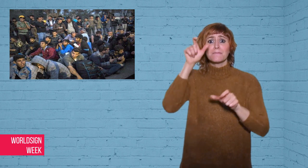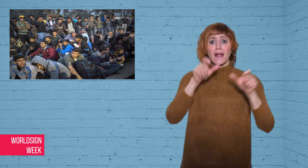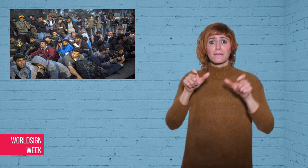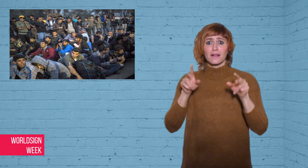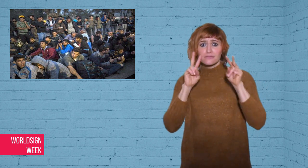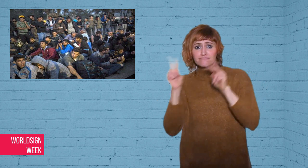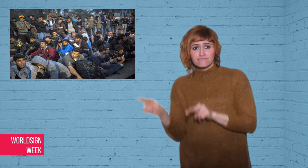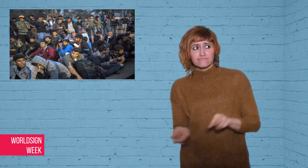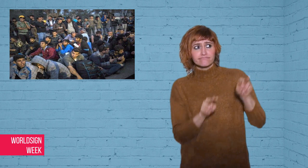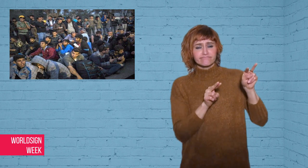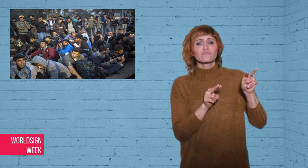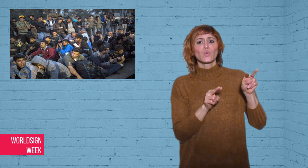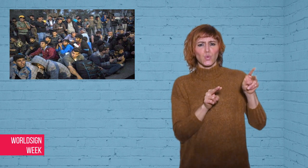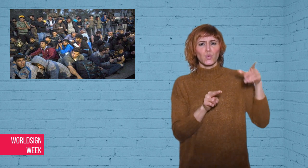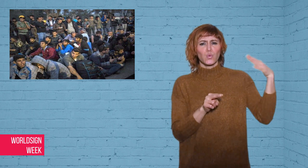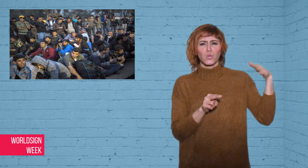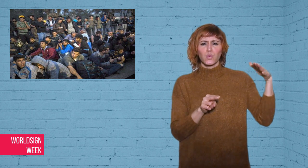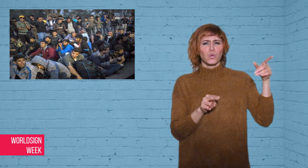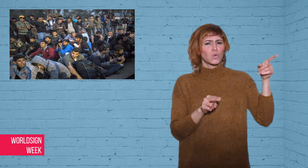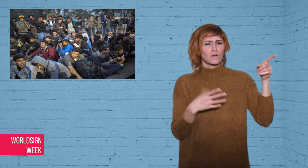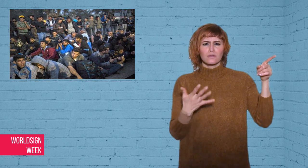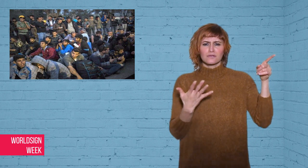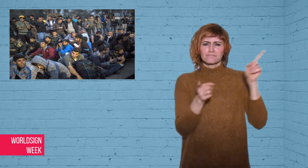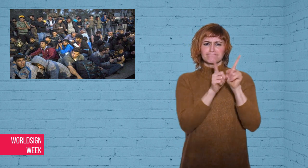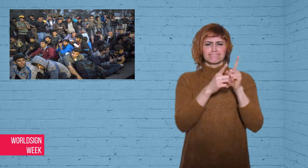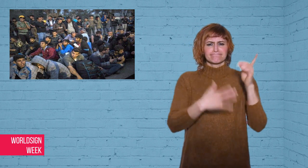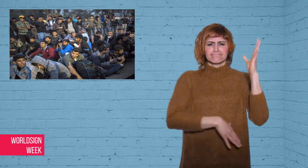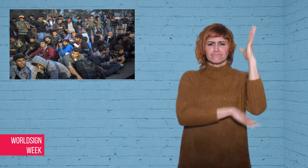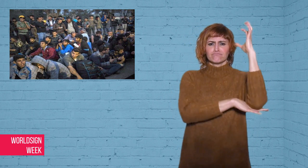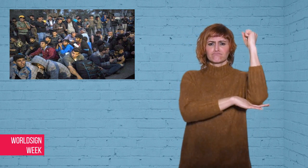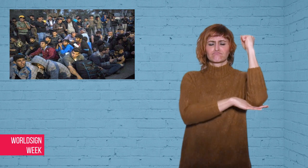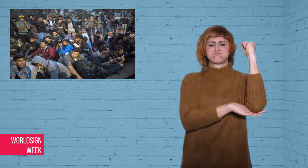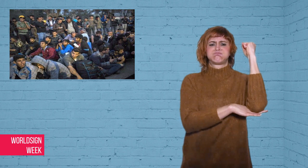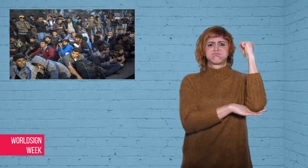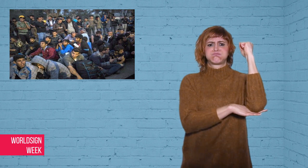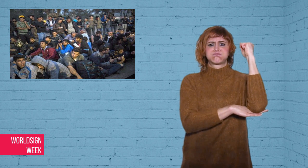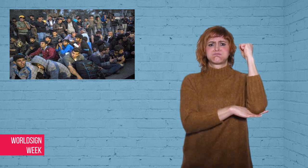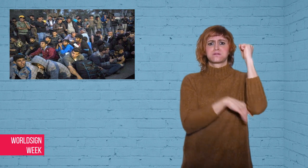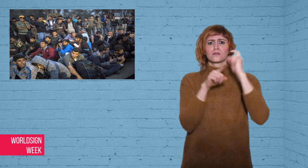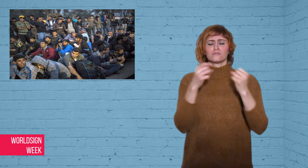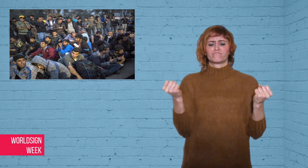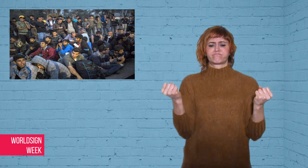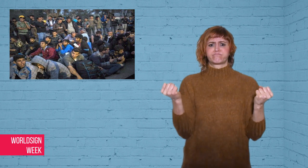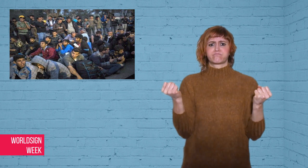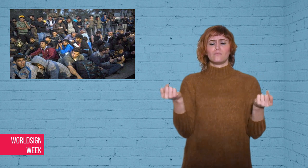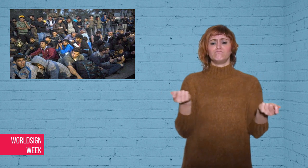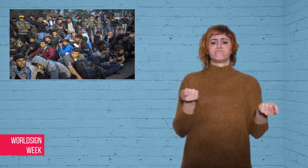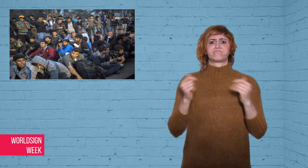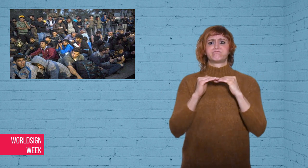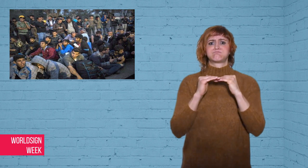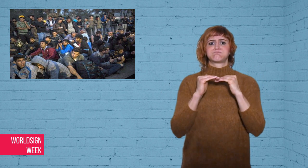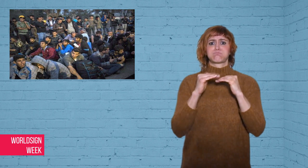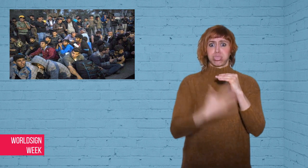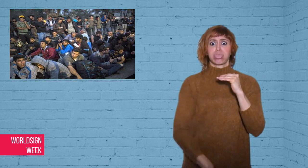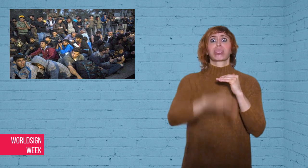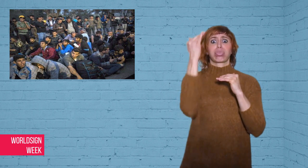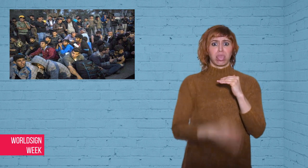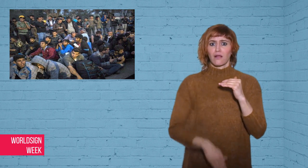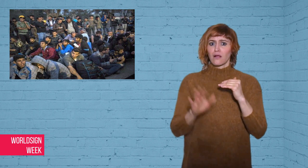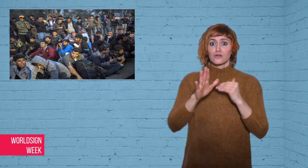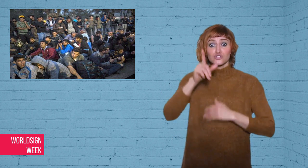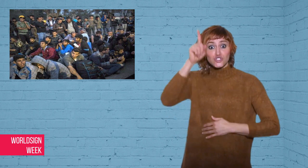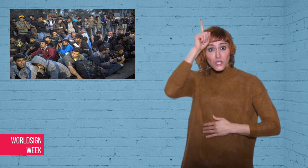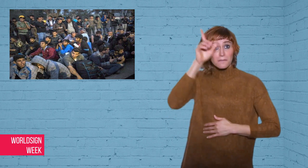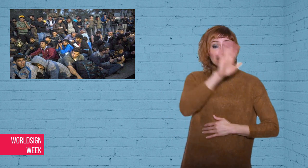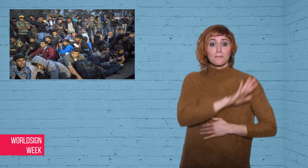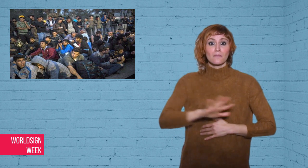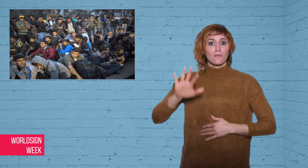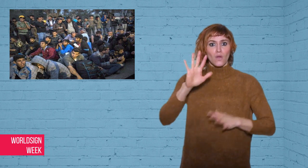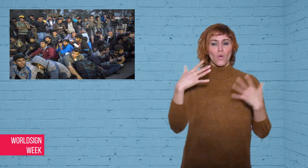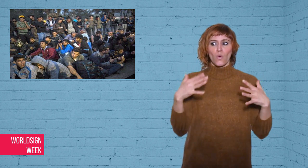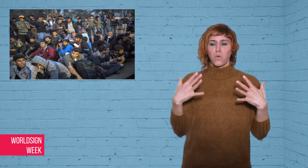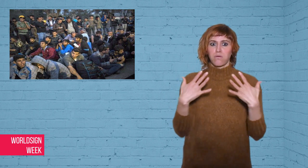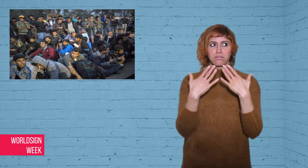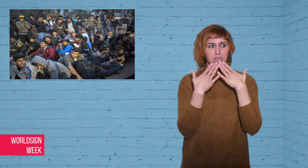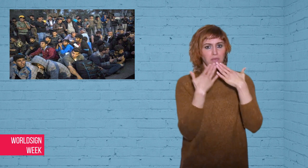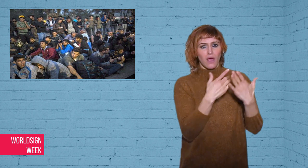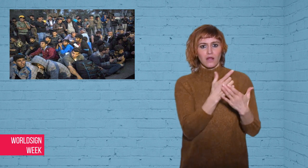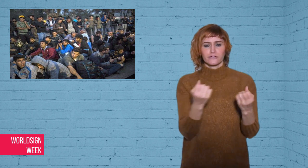Will she continue steering the country for